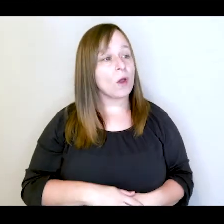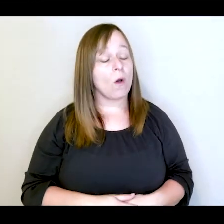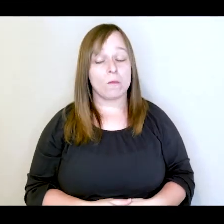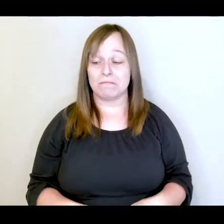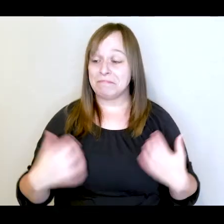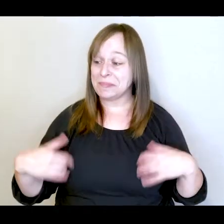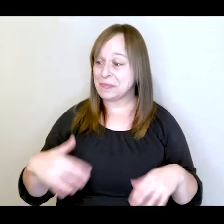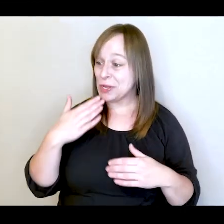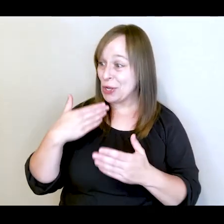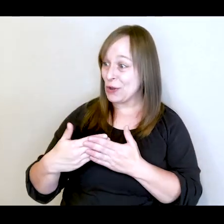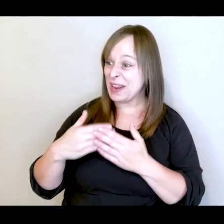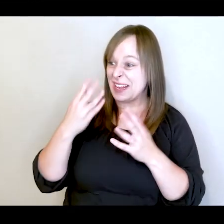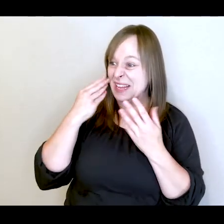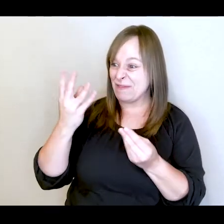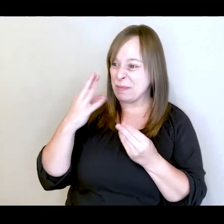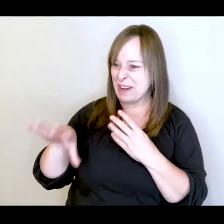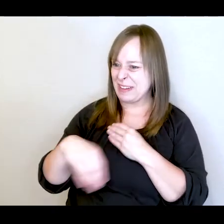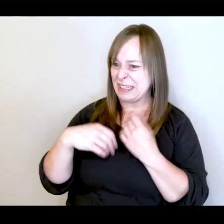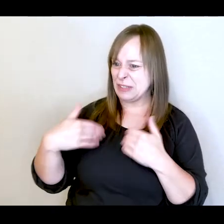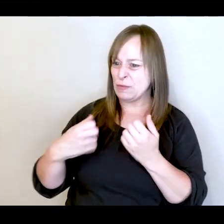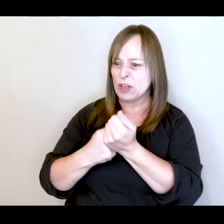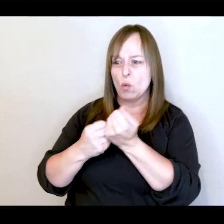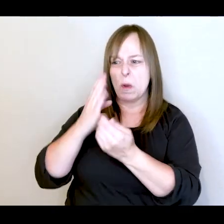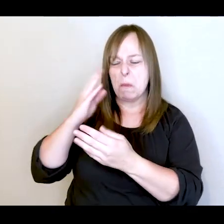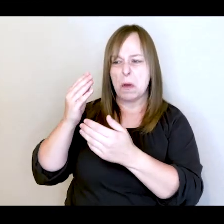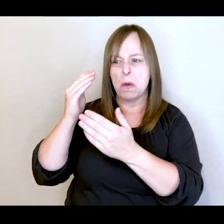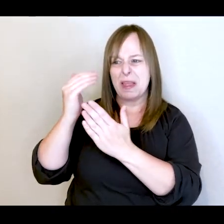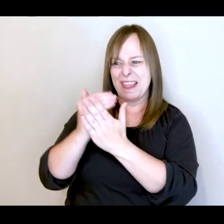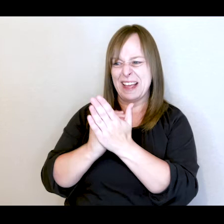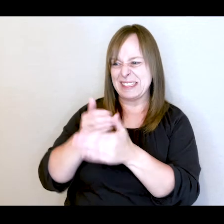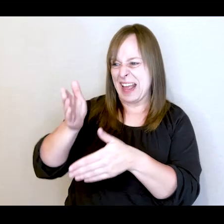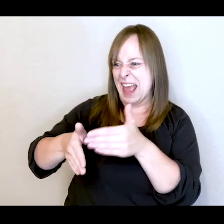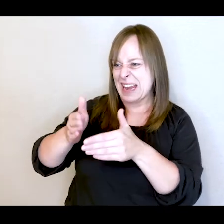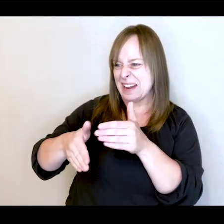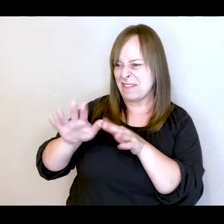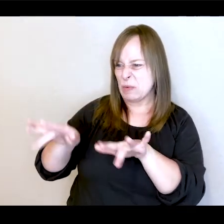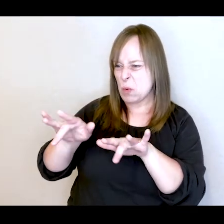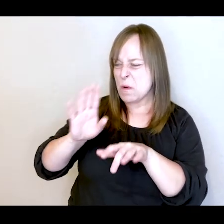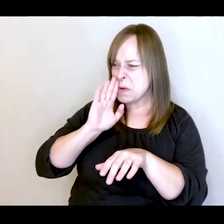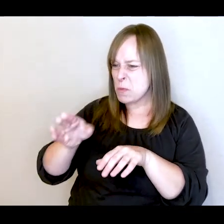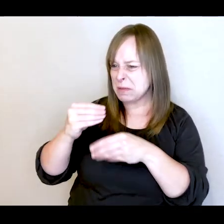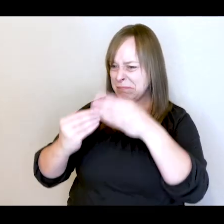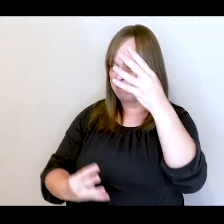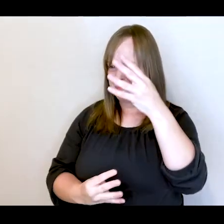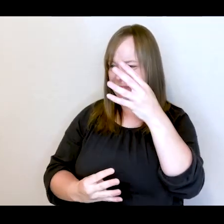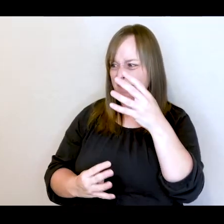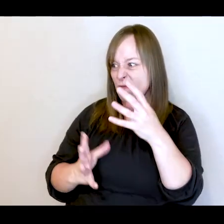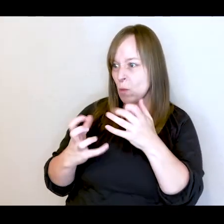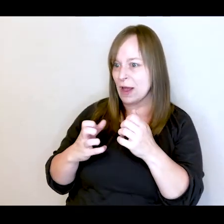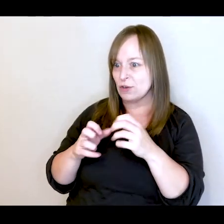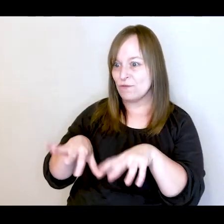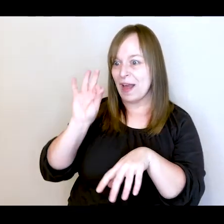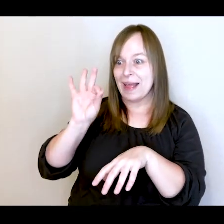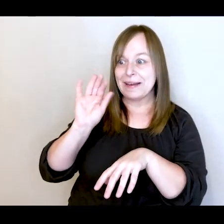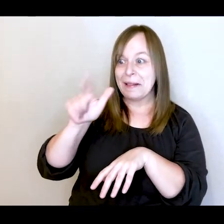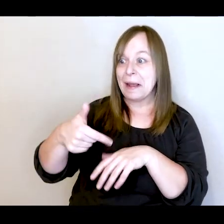K: That's a lot of great information and additional resources and we will list those at the end of this podcast in case people need to find them on their